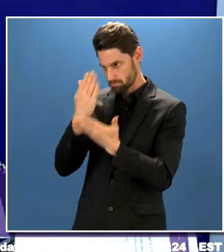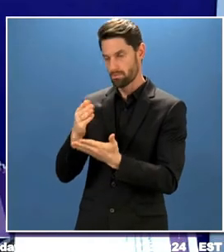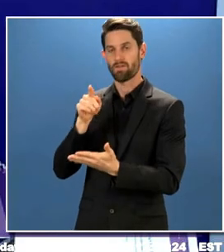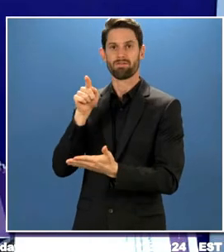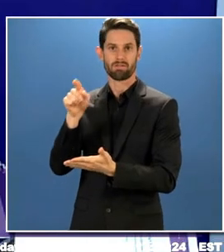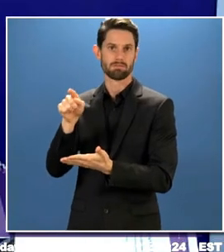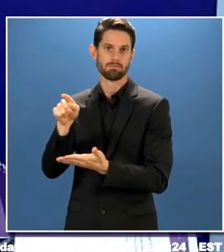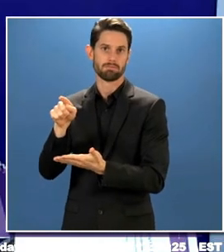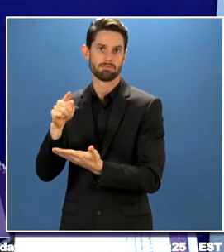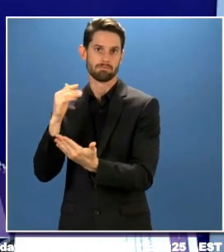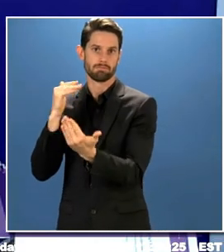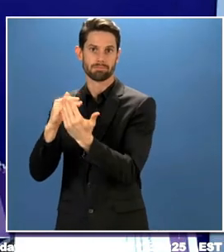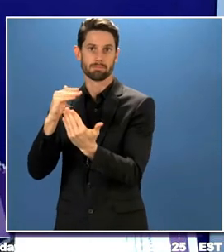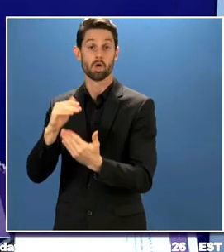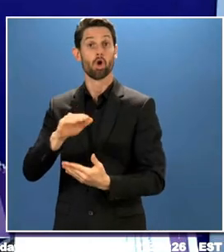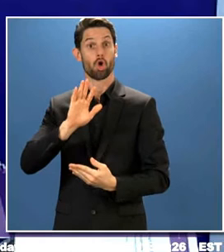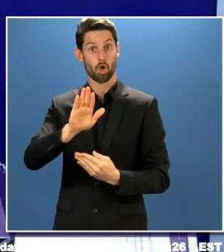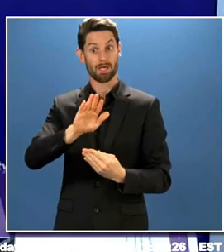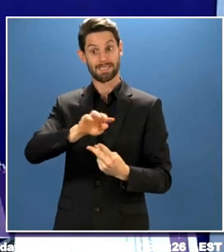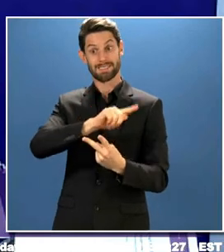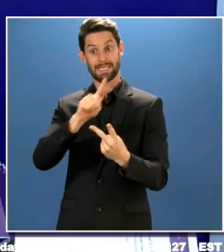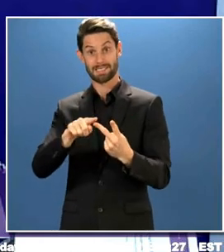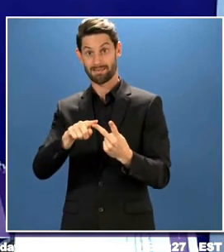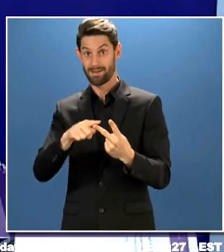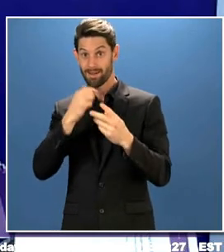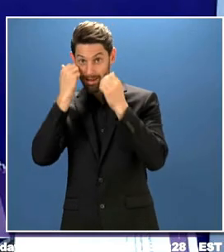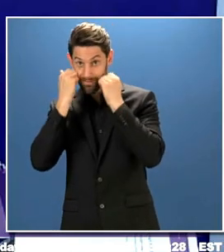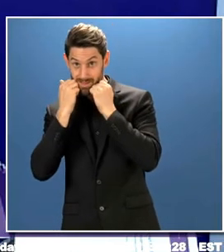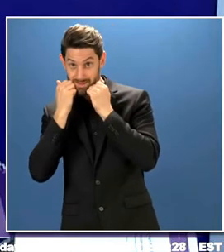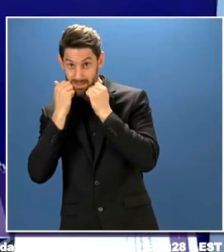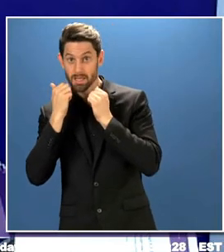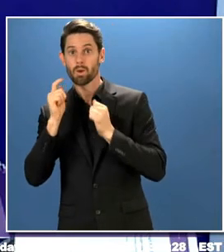Part two of Ms Kroes's evidence is to be taken in private in accordance with the general powers of